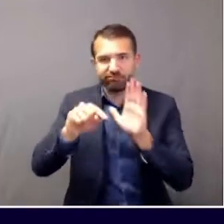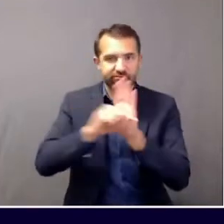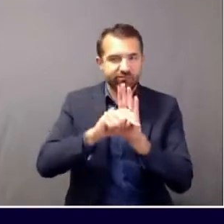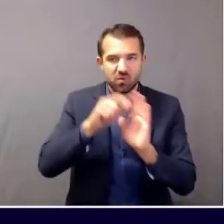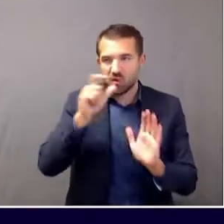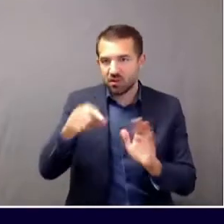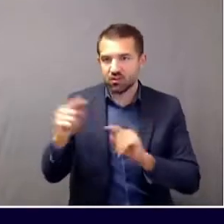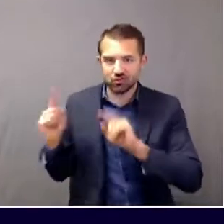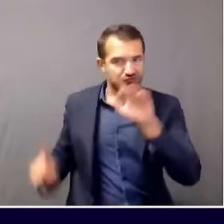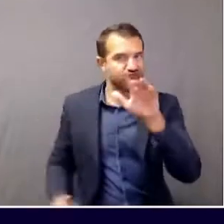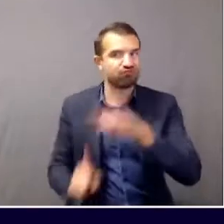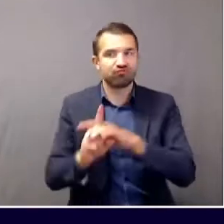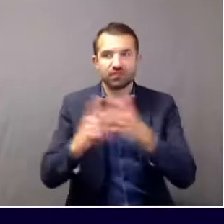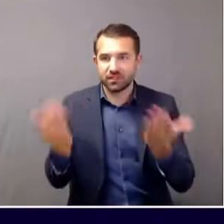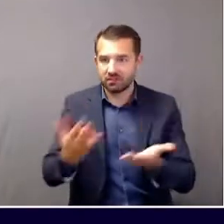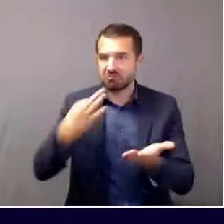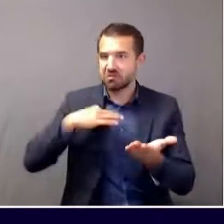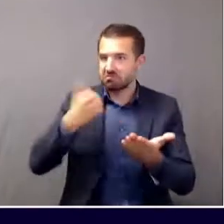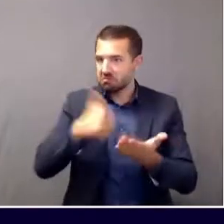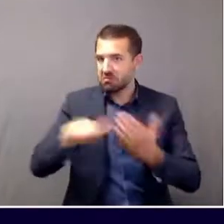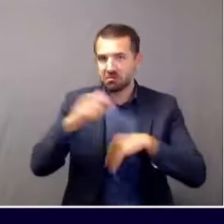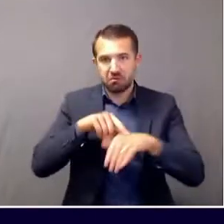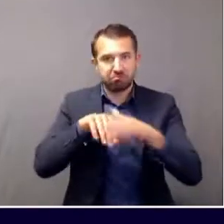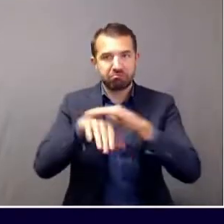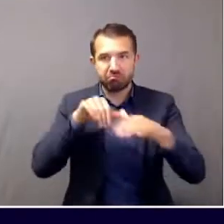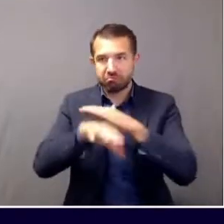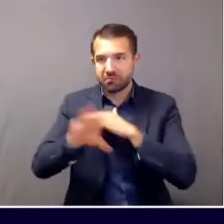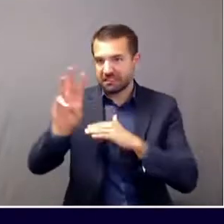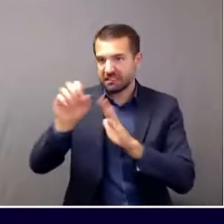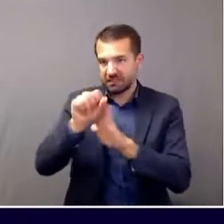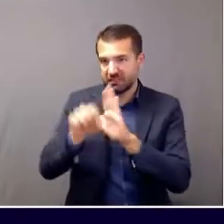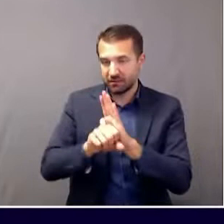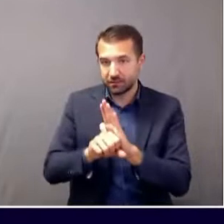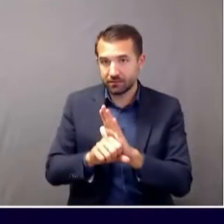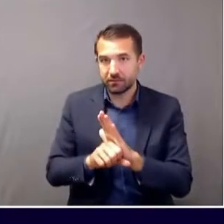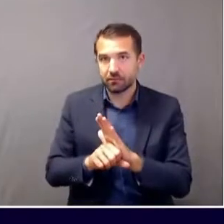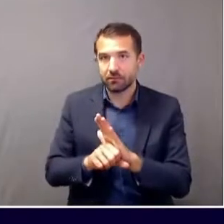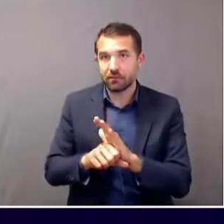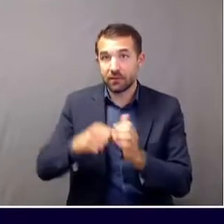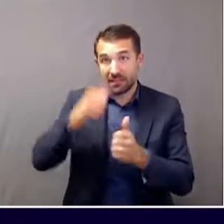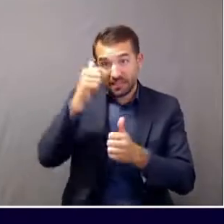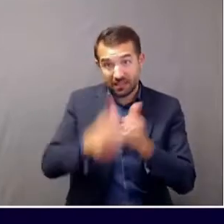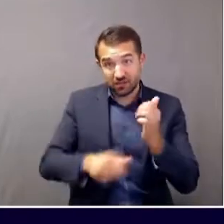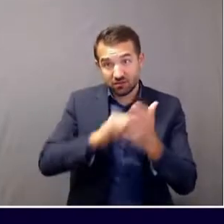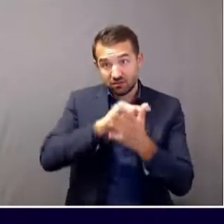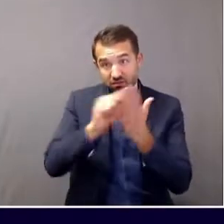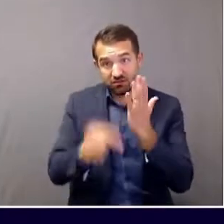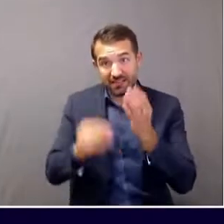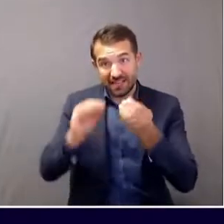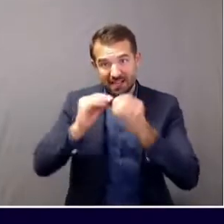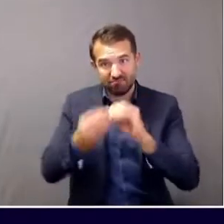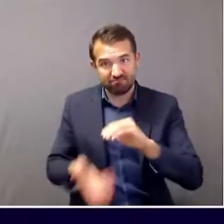recommendations one visiting Maine has seen increases in